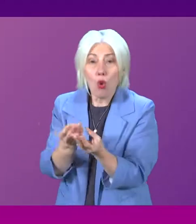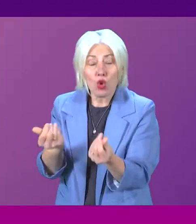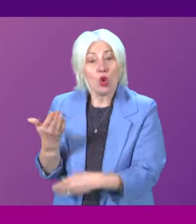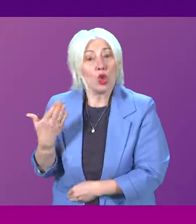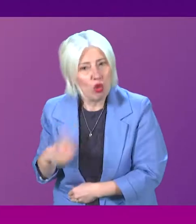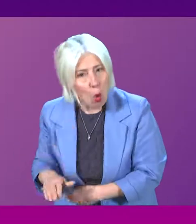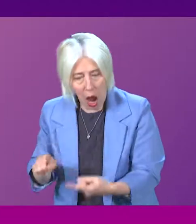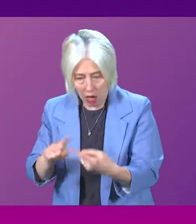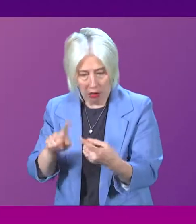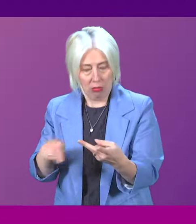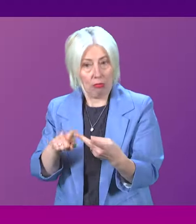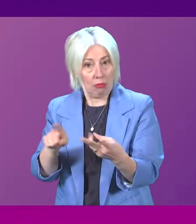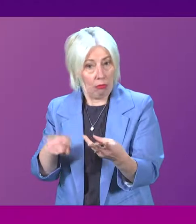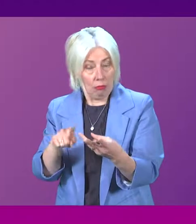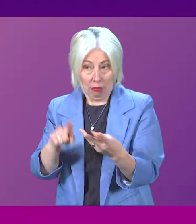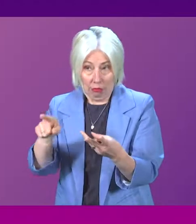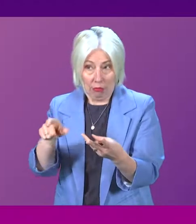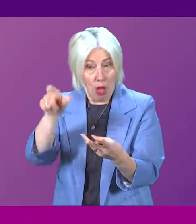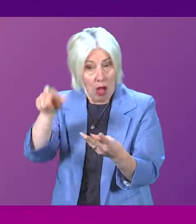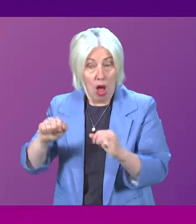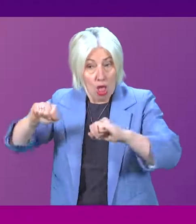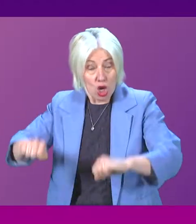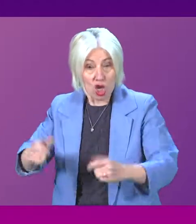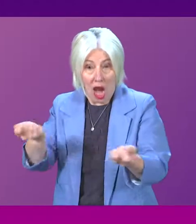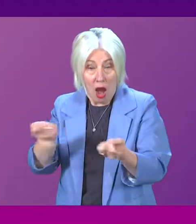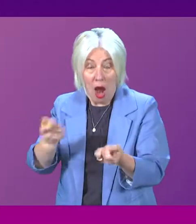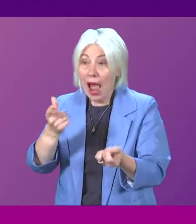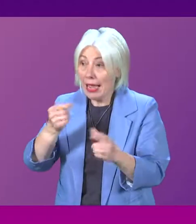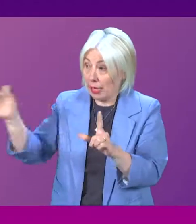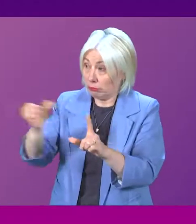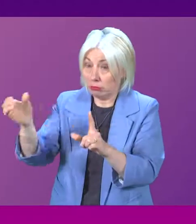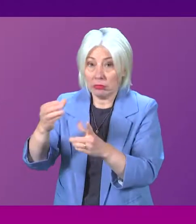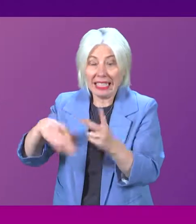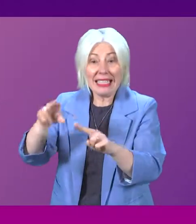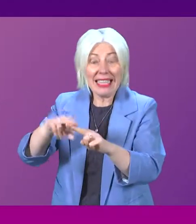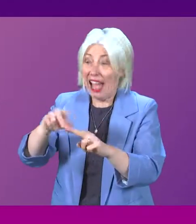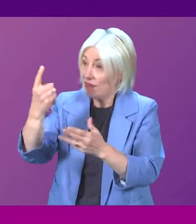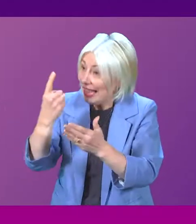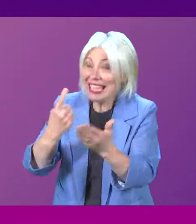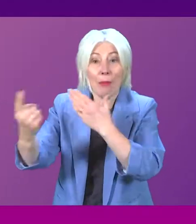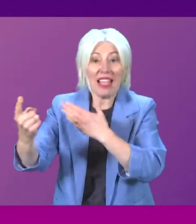that the chair can, should he wish, appoint people to staff the inquiry who are entirely independent of Government?